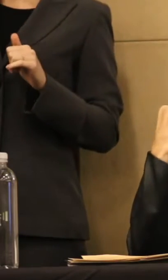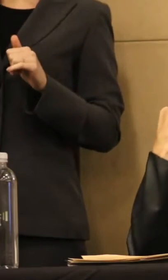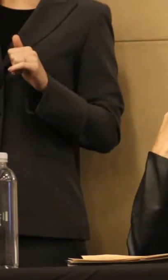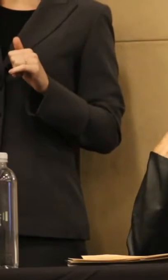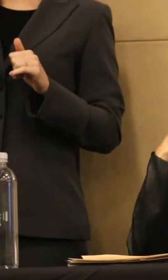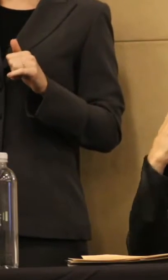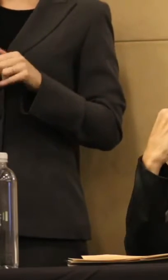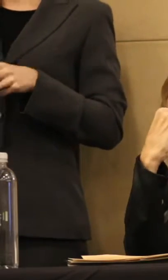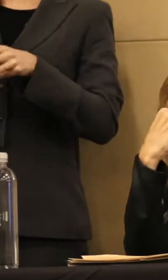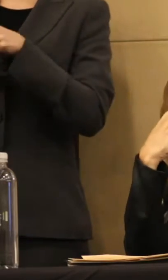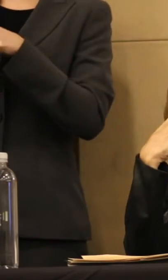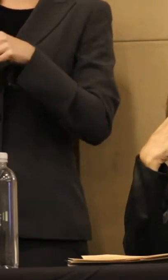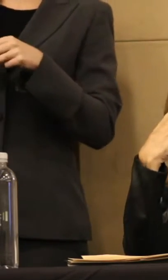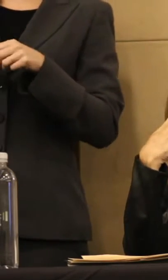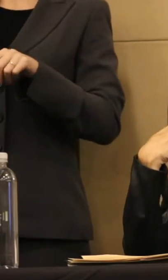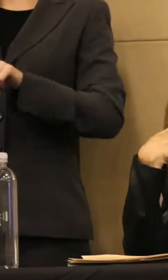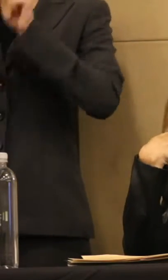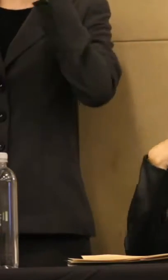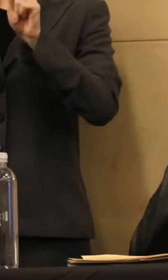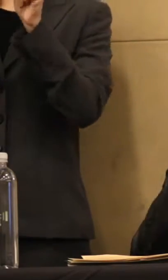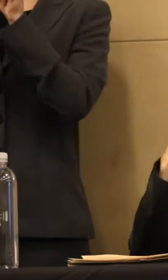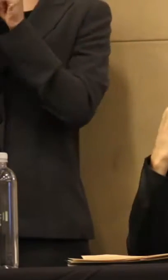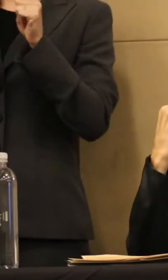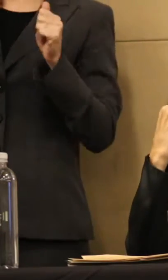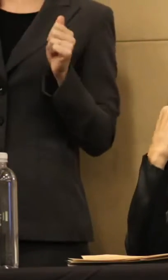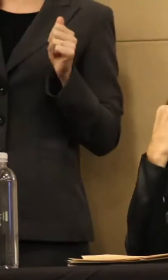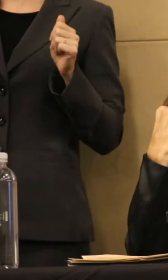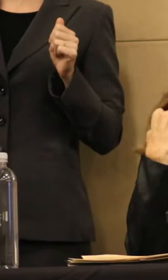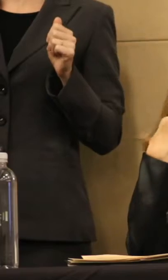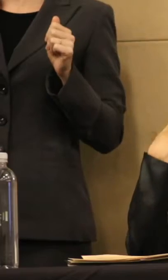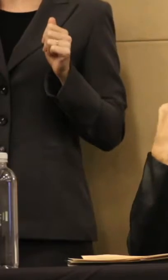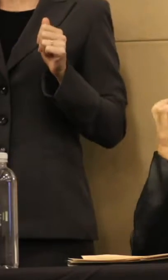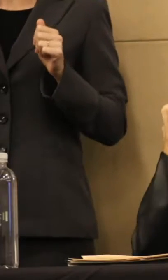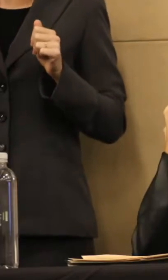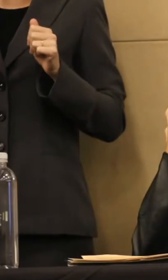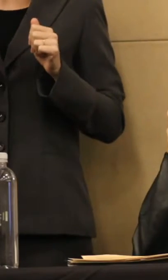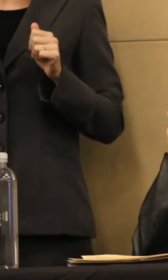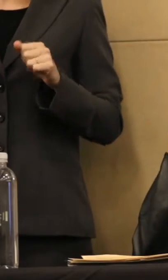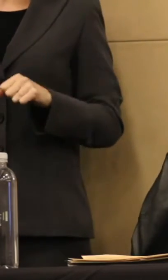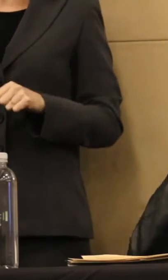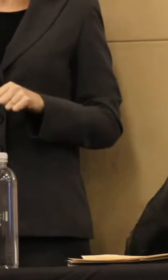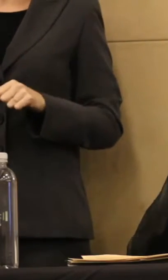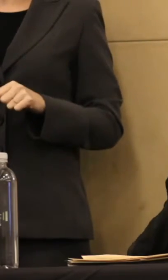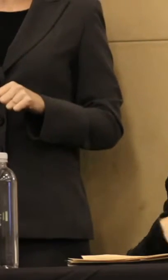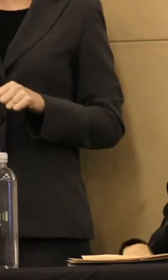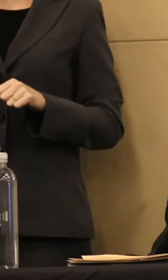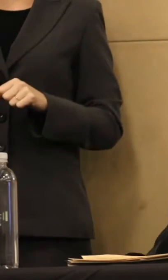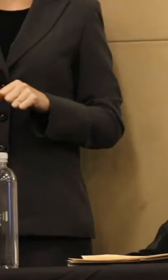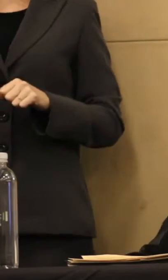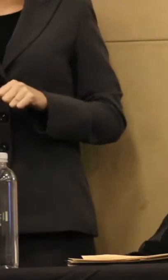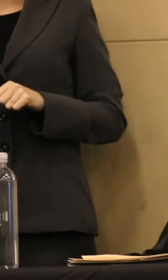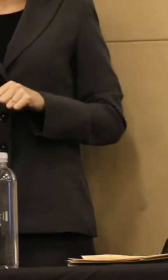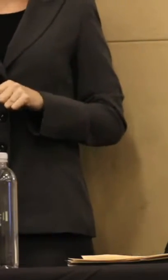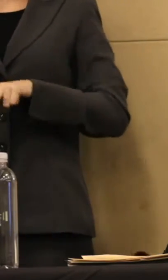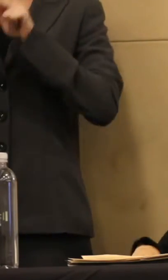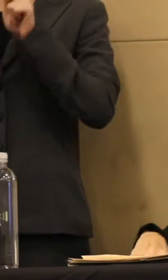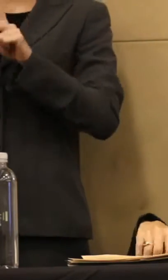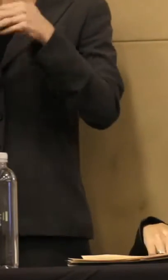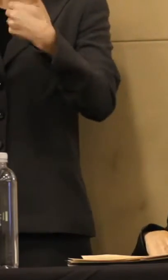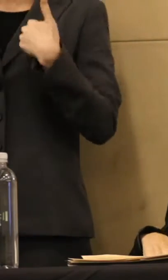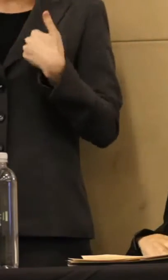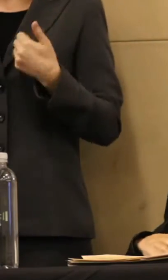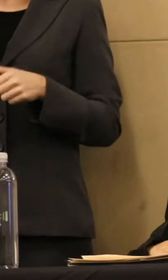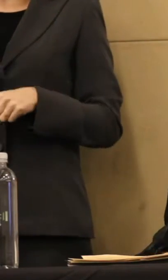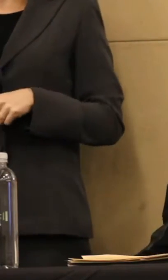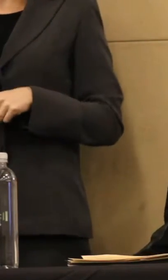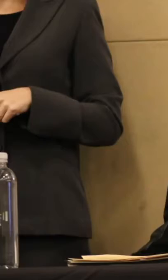And although there are one in five of us with a disability, really only one in five people